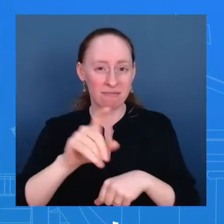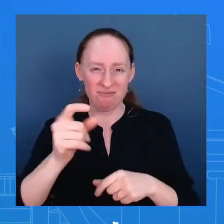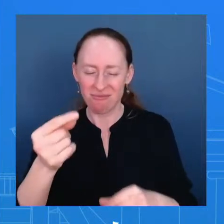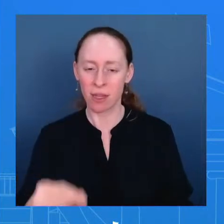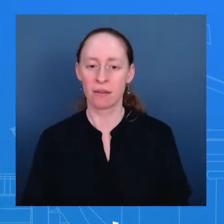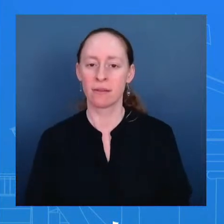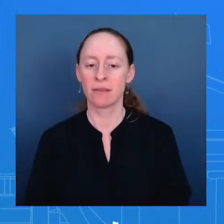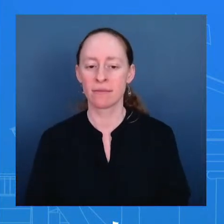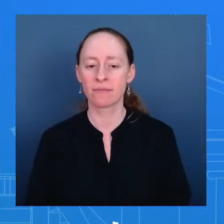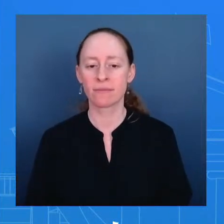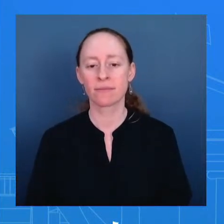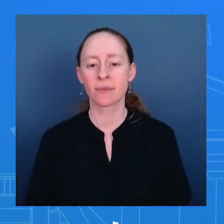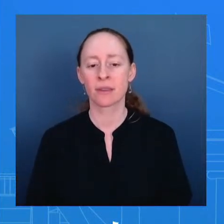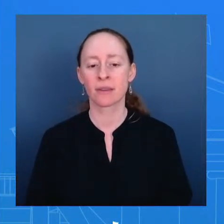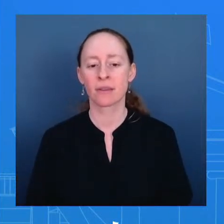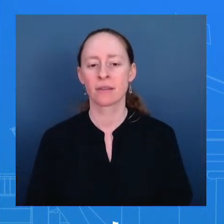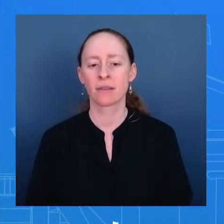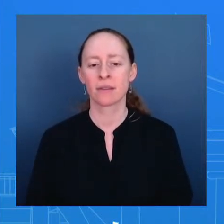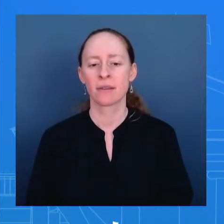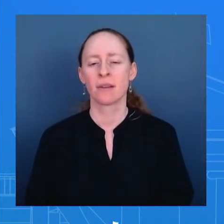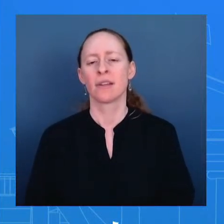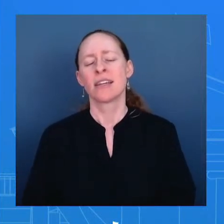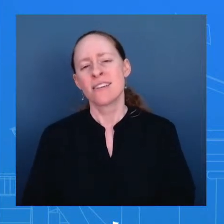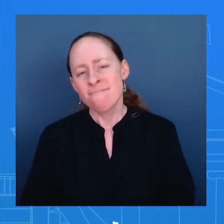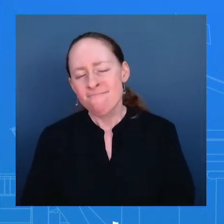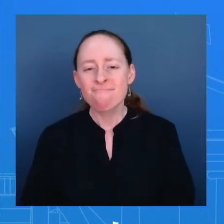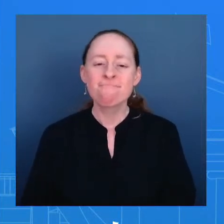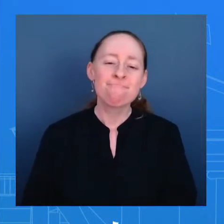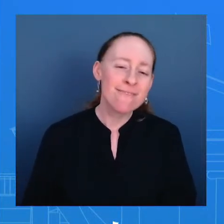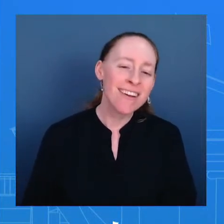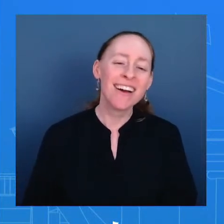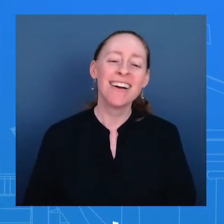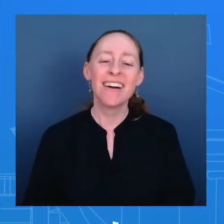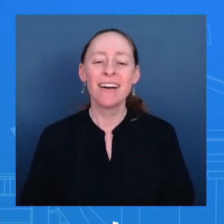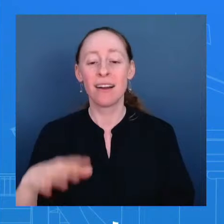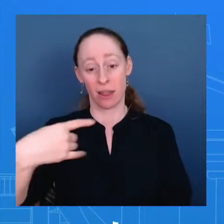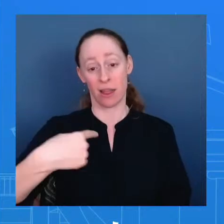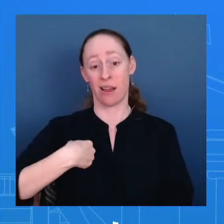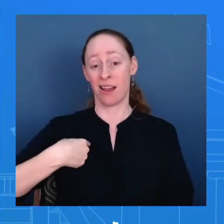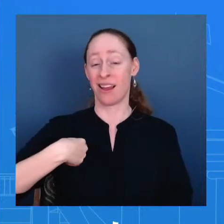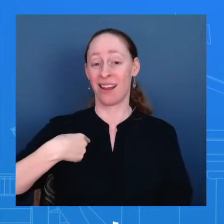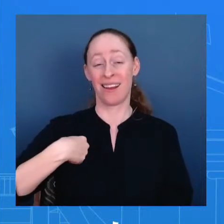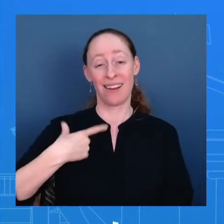I spend a great deal of time on the road. I mean, the -- this is a wonderful citadel of democracy.